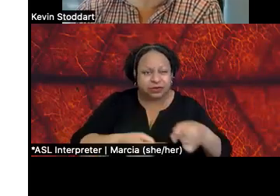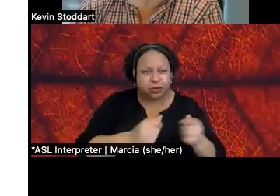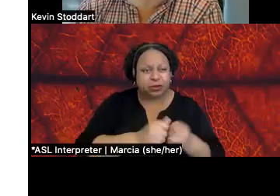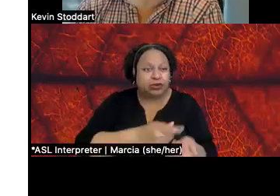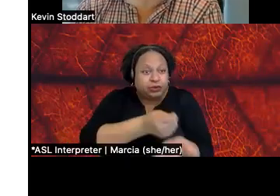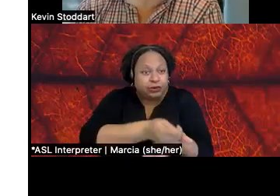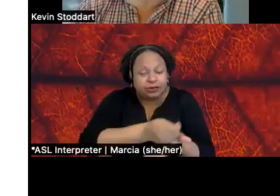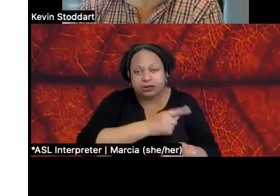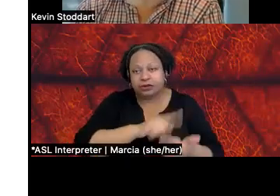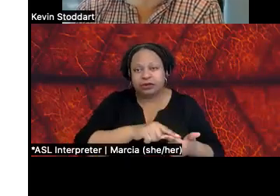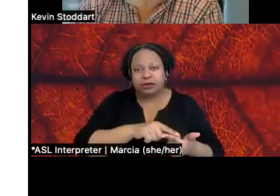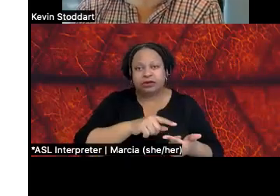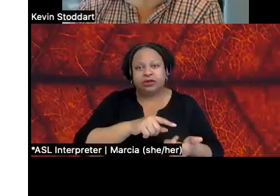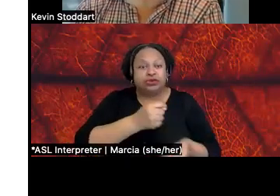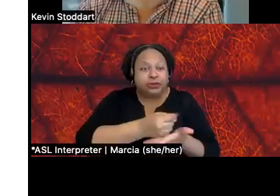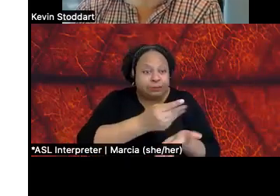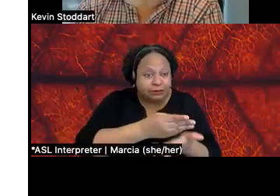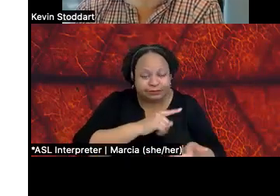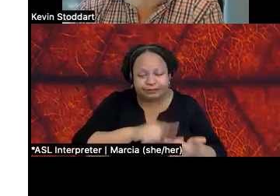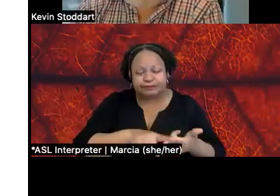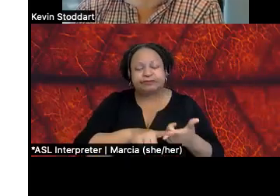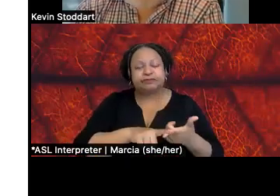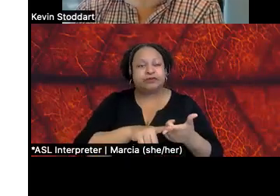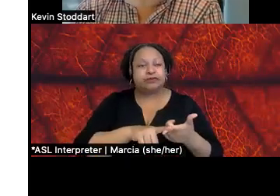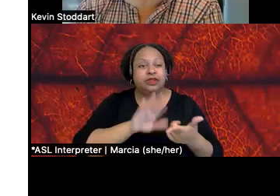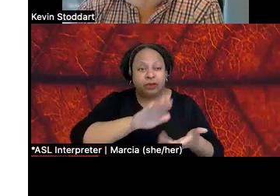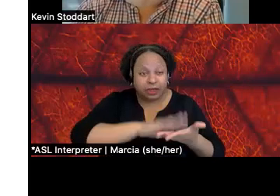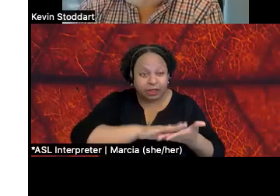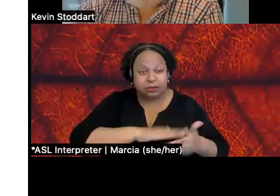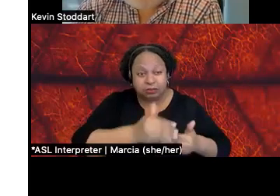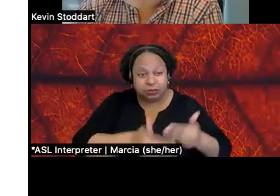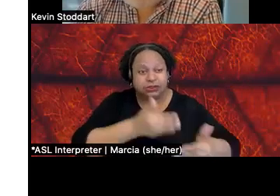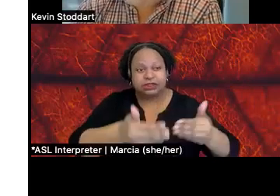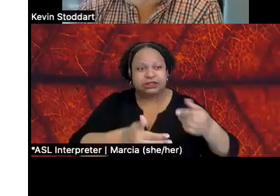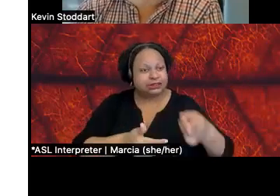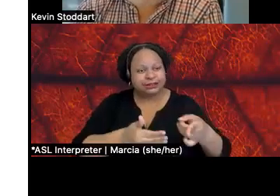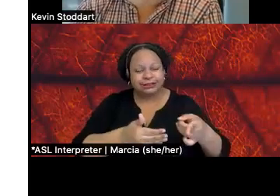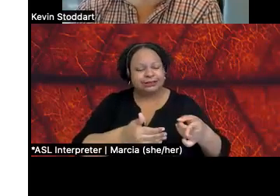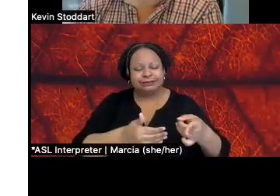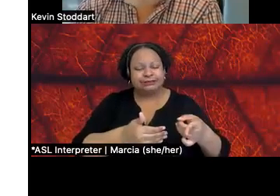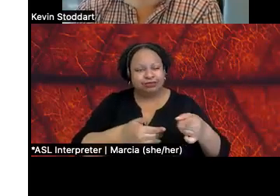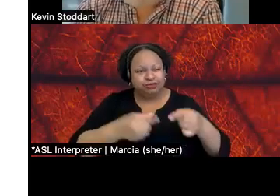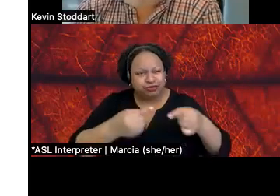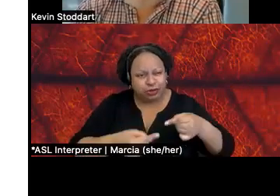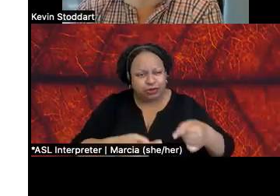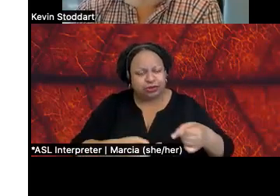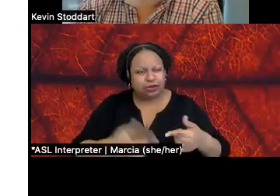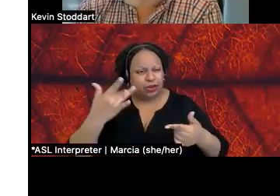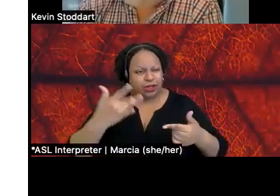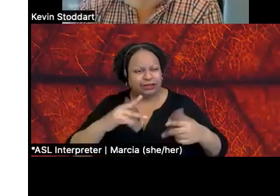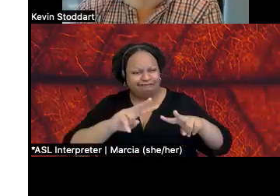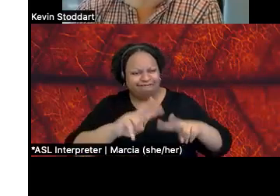When we can't kind of tease out the mental health problems from